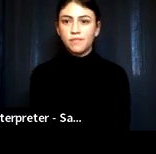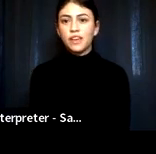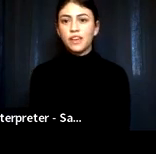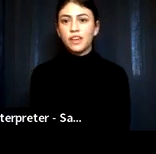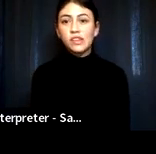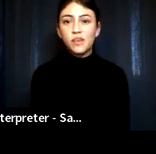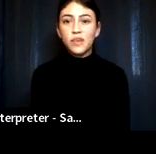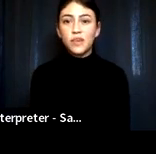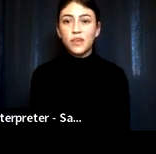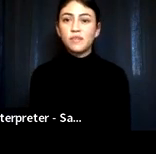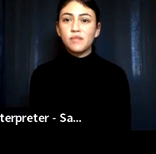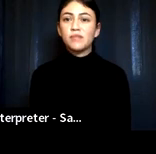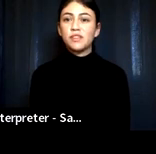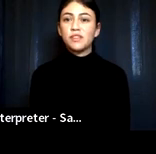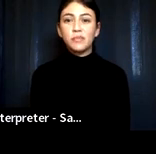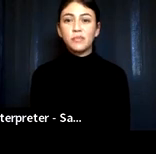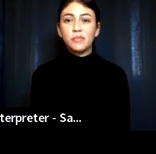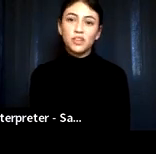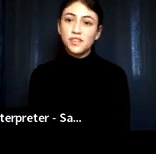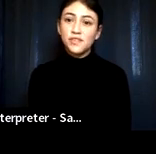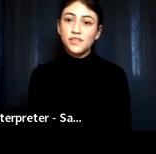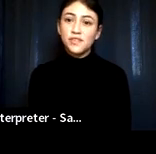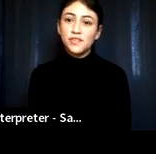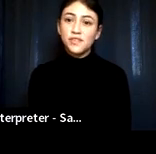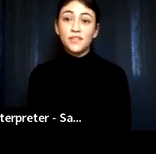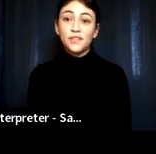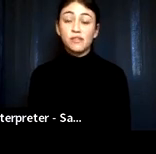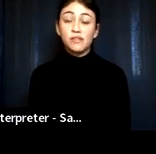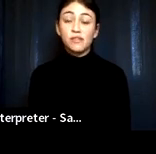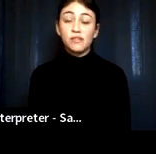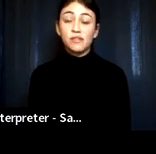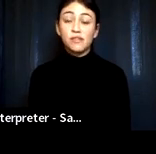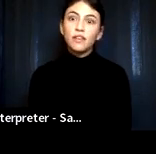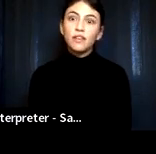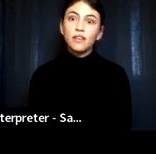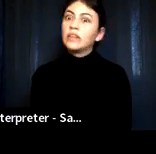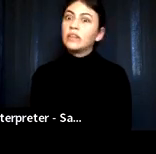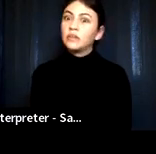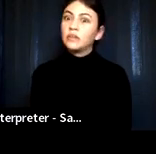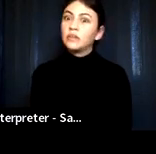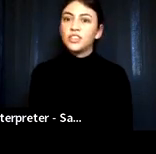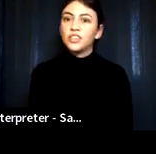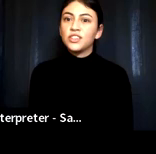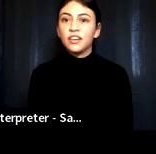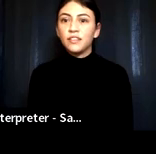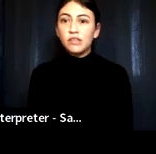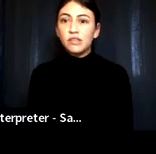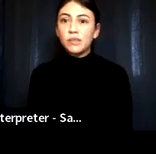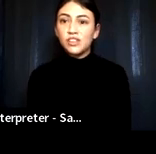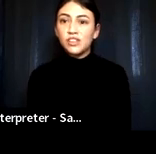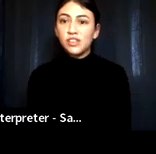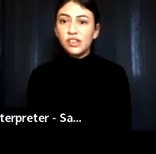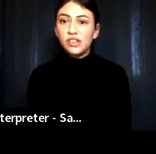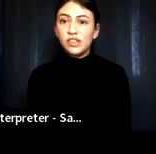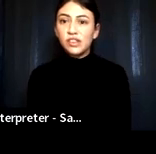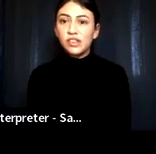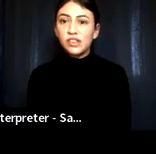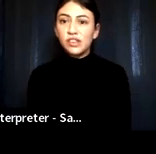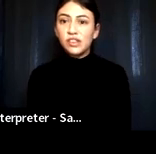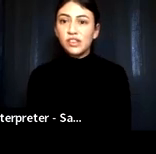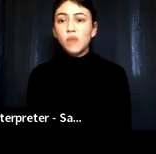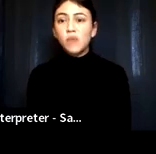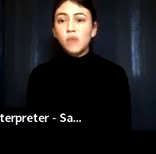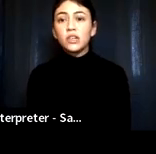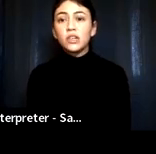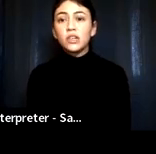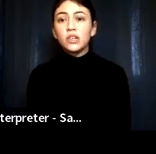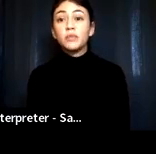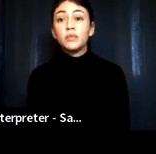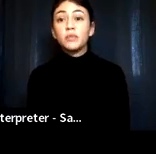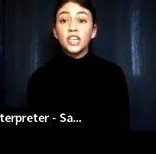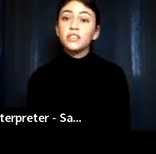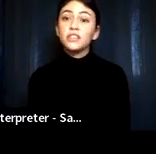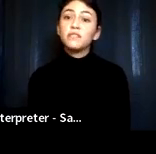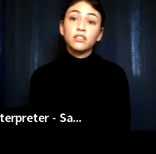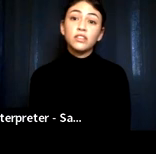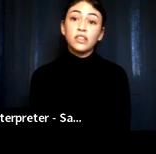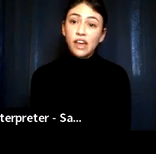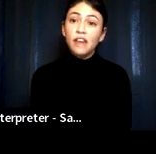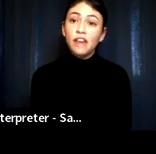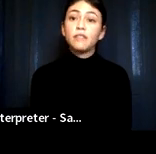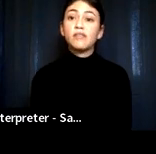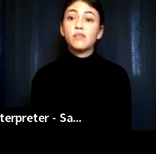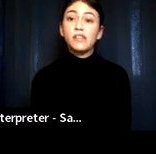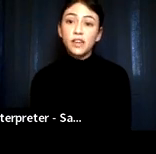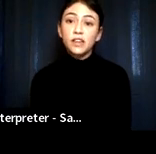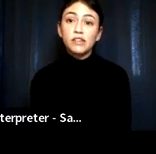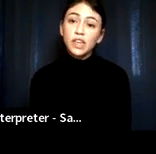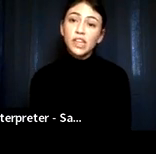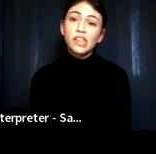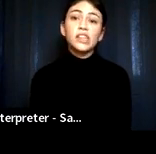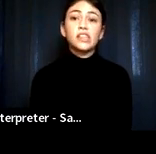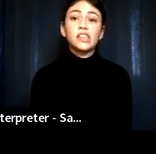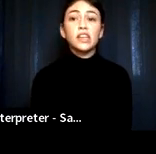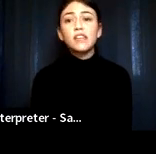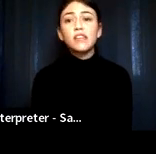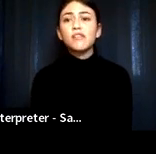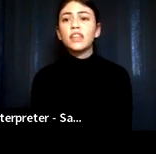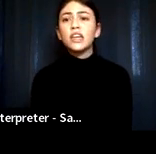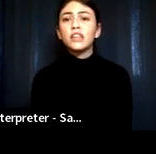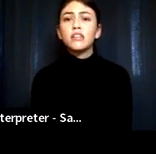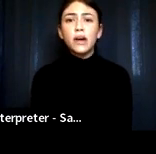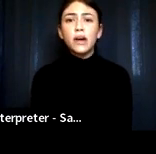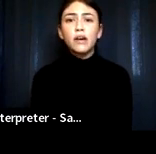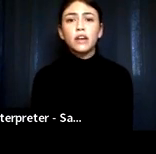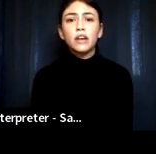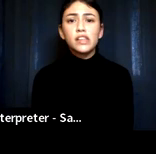And the choices that we have sometimes are limited in terms of services, even though there's a wider range of disabilities in just that which I think is why it would be good to provide more education to faculty and staff about specific disabilities and things that they need so that they can learn about the kinds